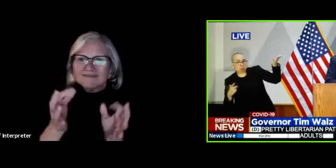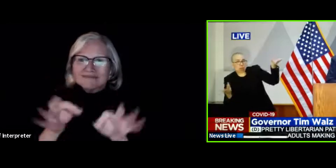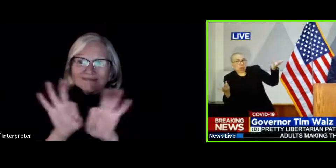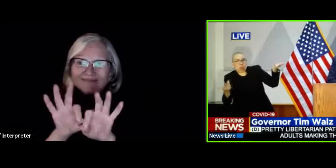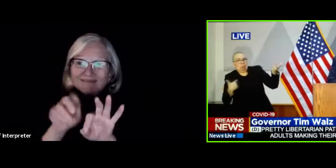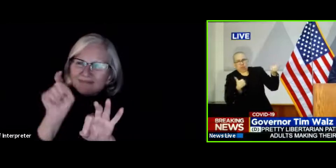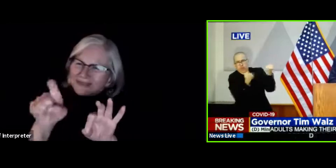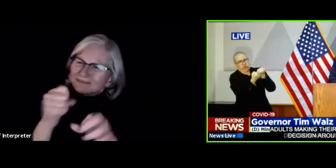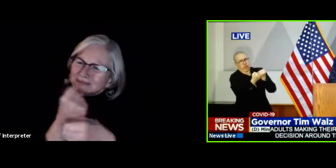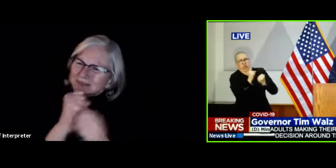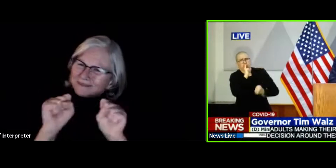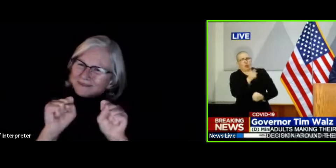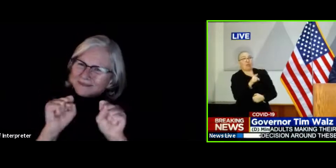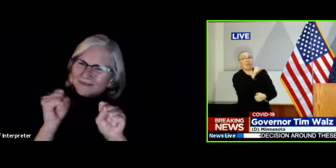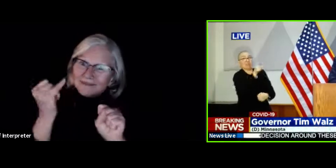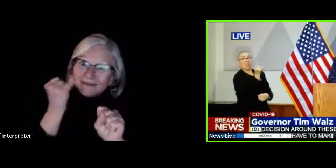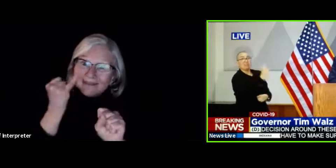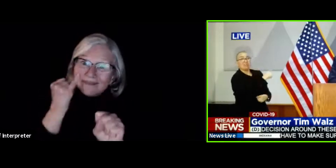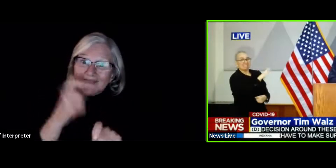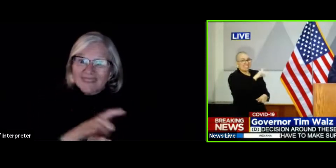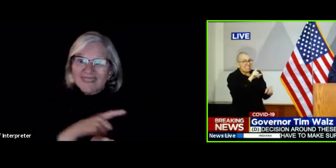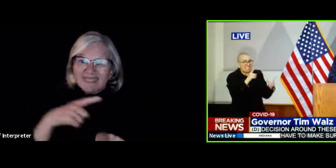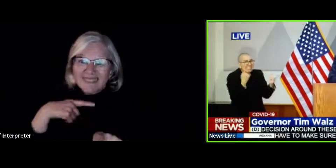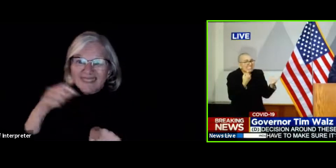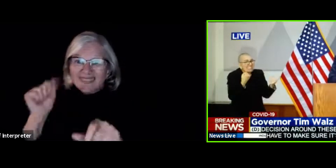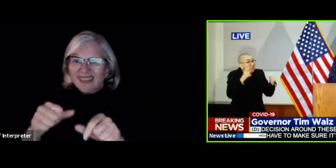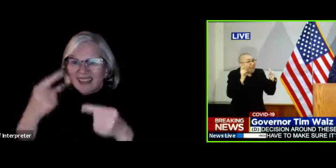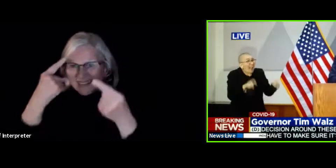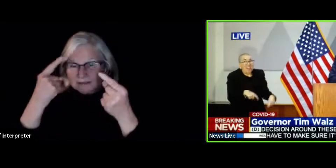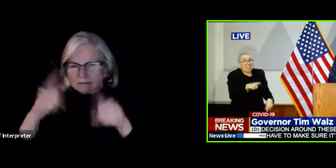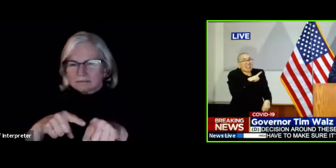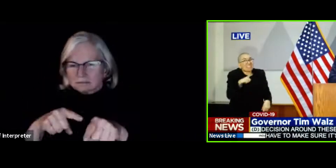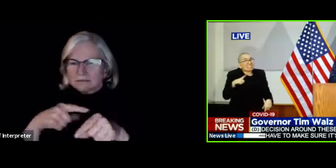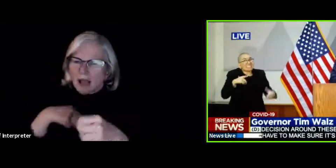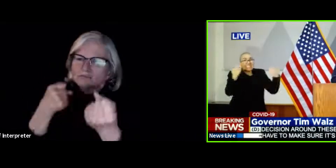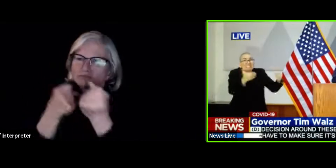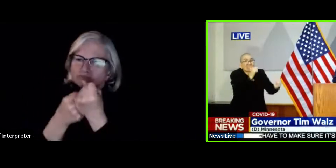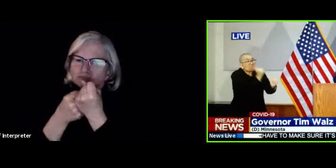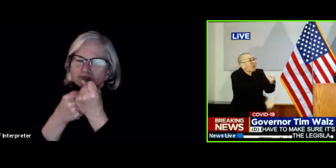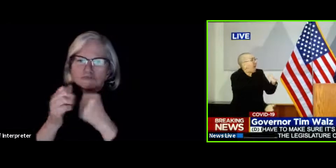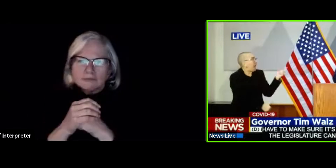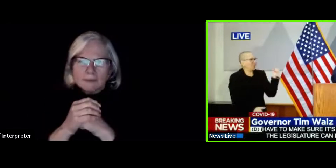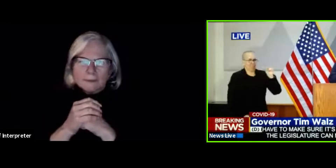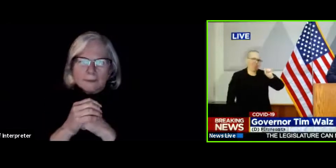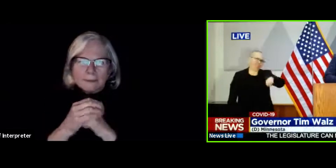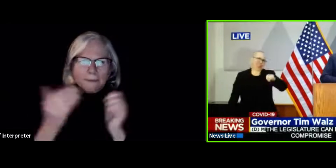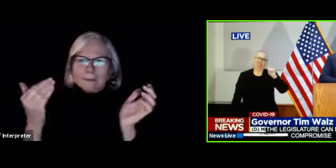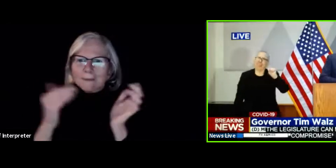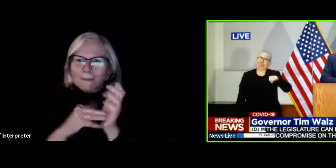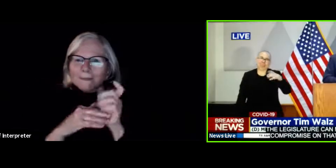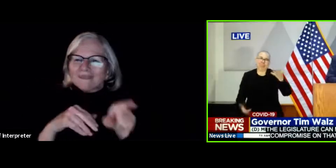FULLY SUPPORTIVE. ≫ DOESN'T IT HAVE TO BE A LEGISLATURE THING? ≫ I BELIEVE -- YEAH, I ASKED OUR GENERAL COUNSEL TO LOOK AT